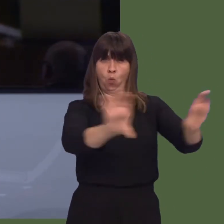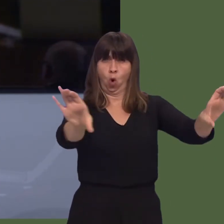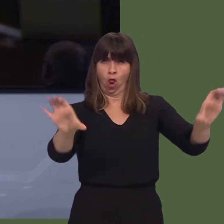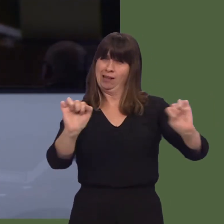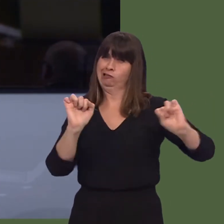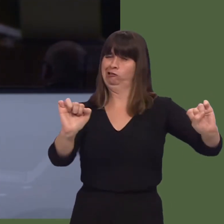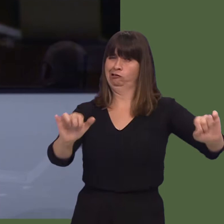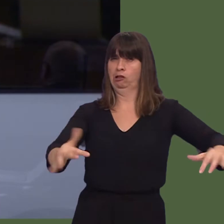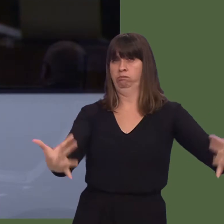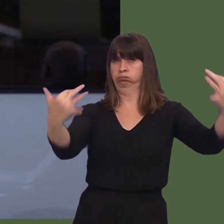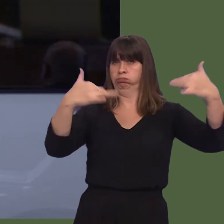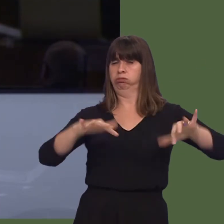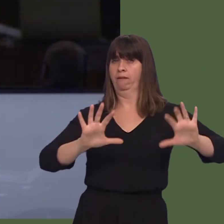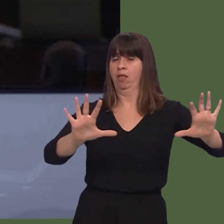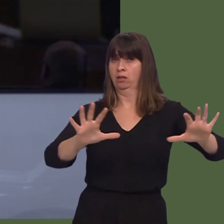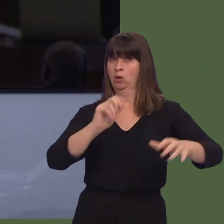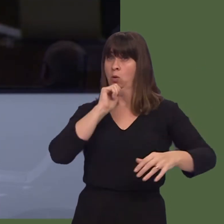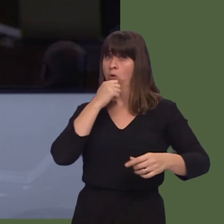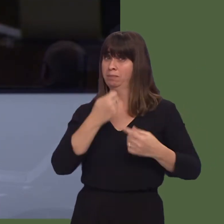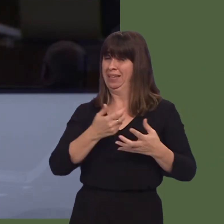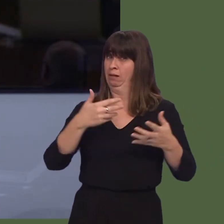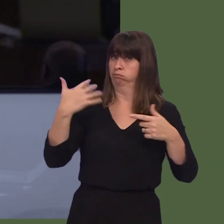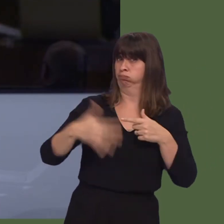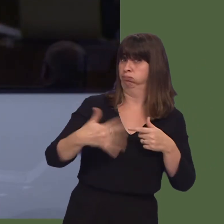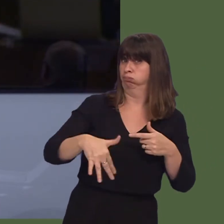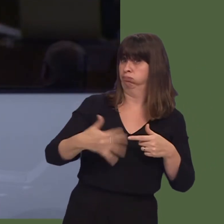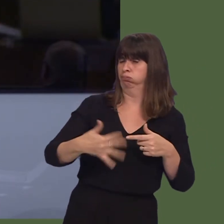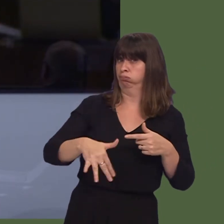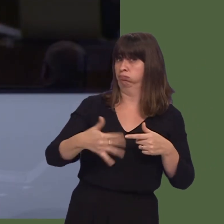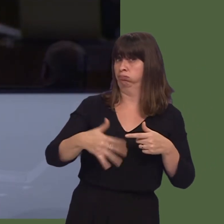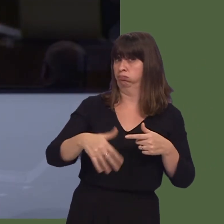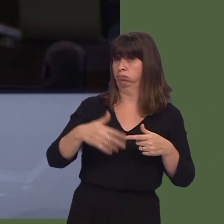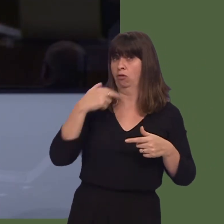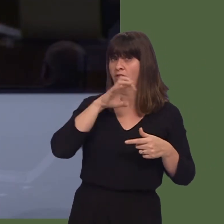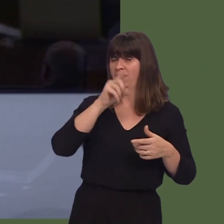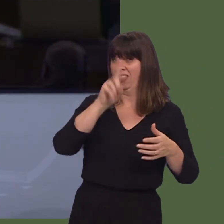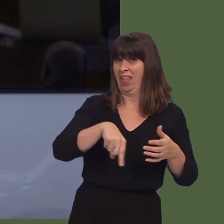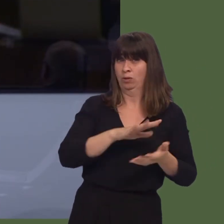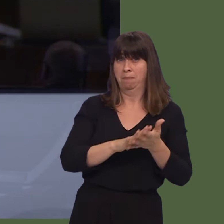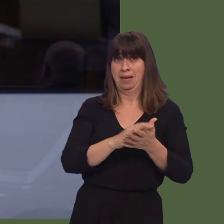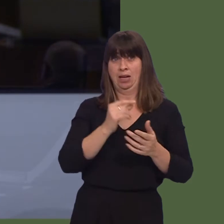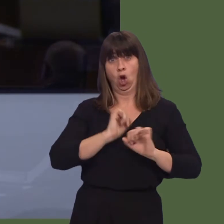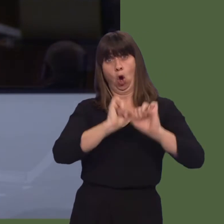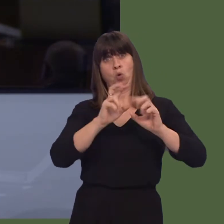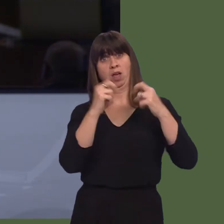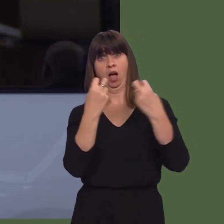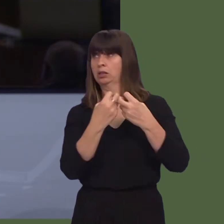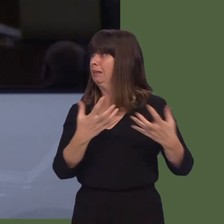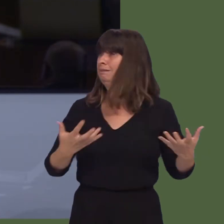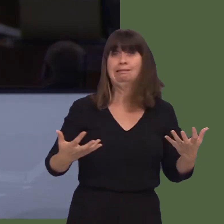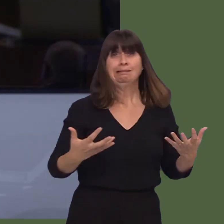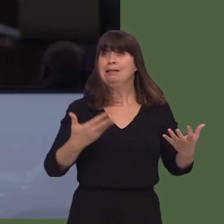So, the owners, in absolute desperation, have resorted to recruiting volunteers recently